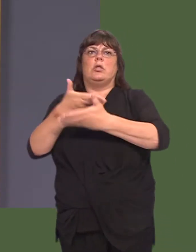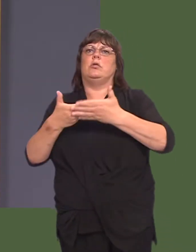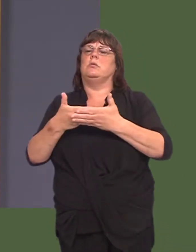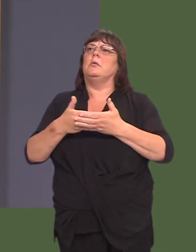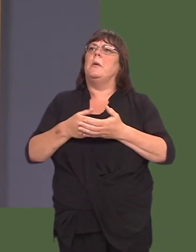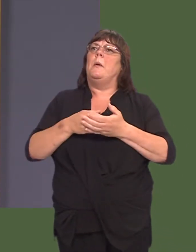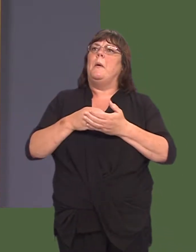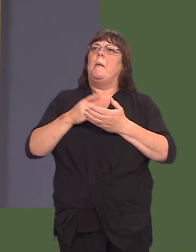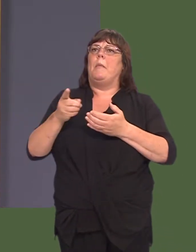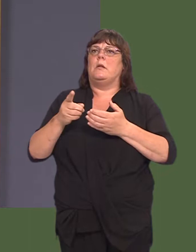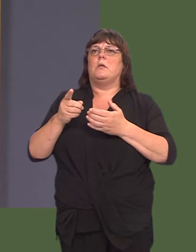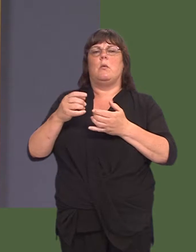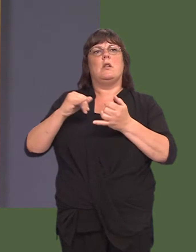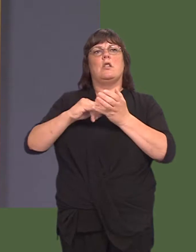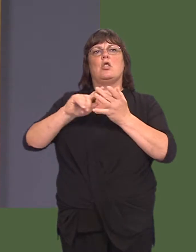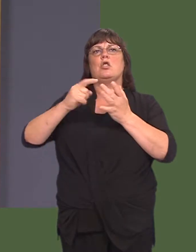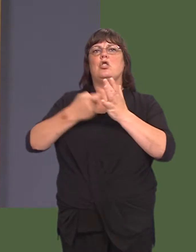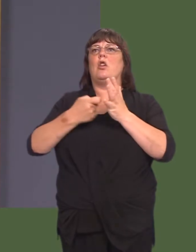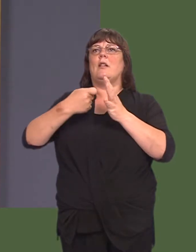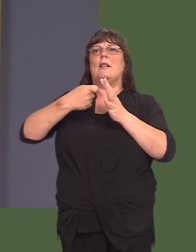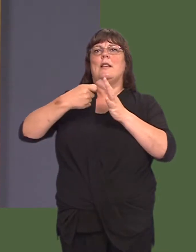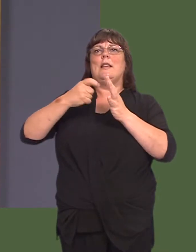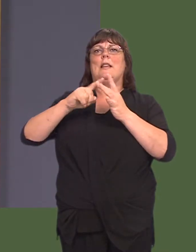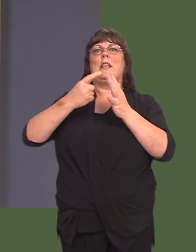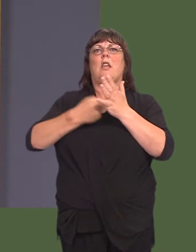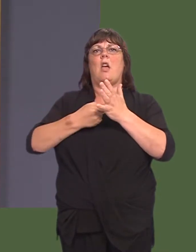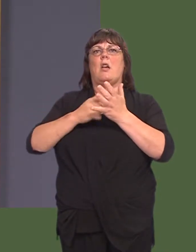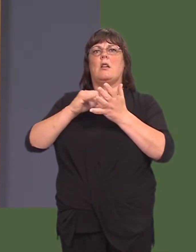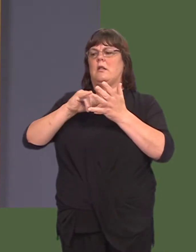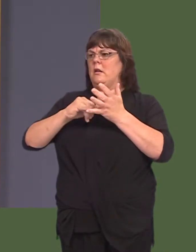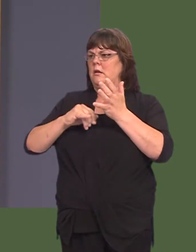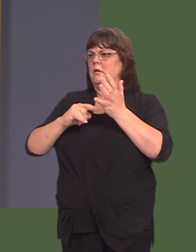But what Sir Keir Starmer seemed to be trying to do was to instil some sort of fear in the